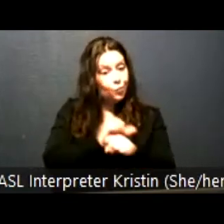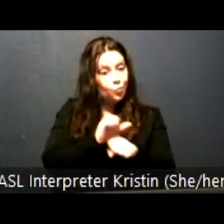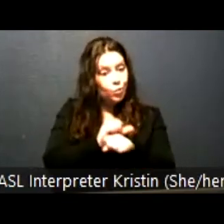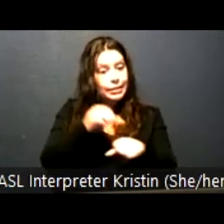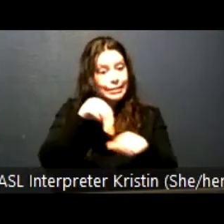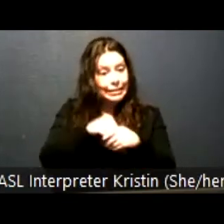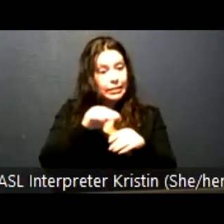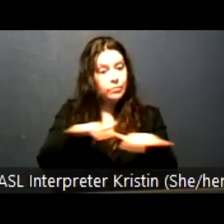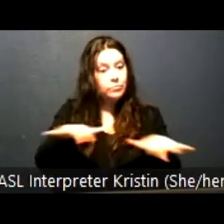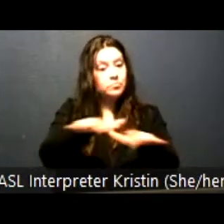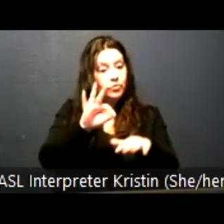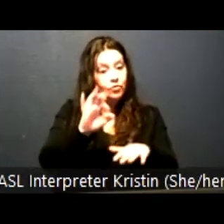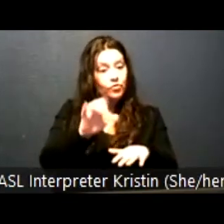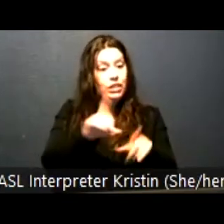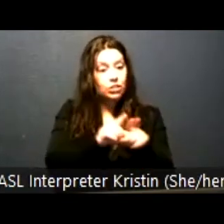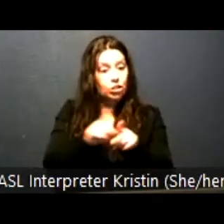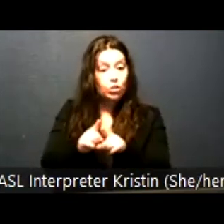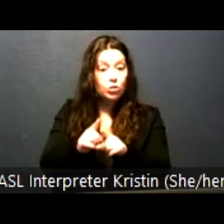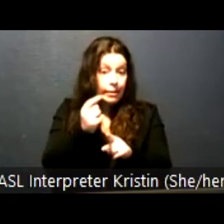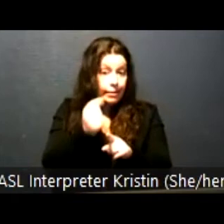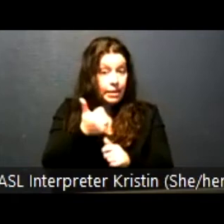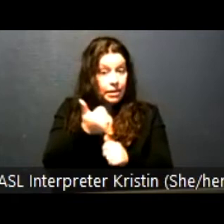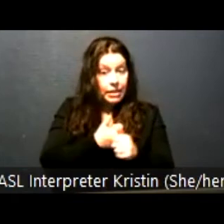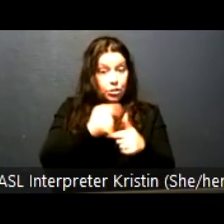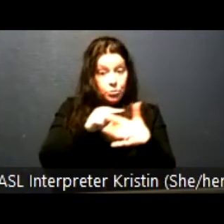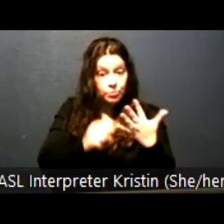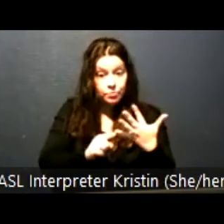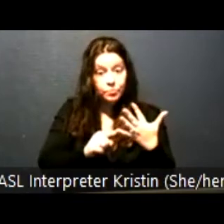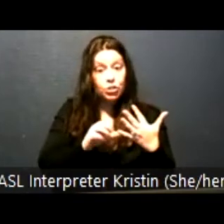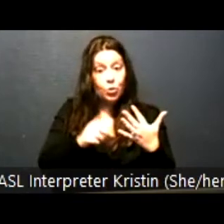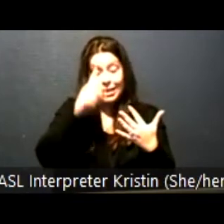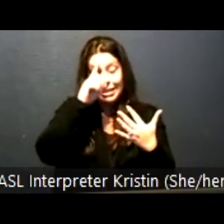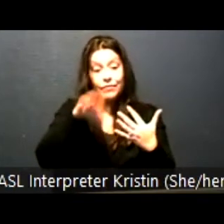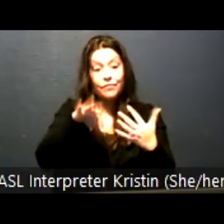so a little bit of everything and I think finding the combination of these things that we enjoy